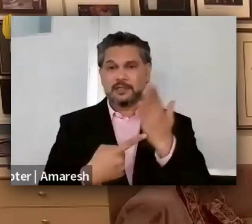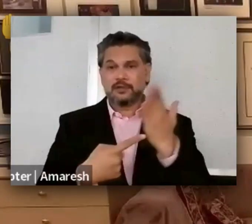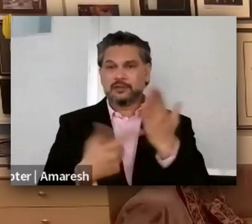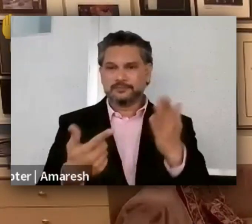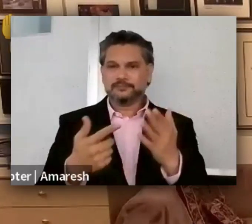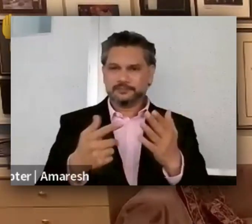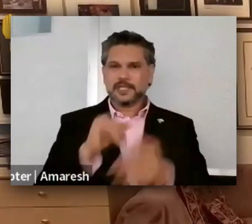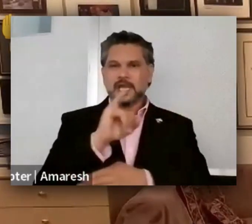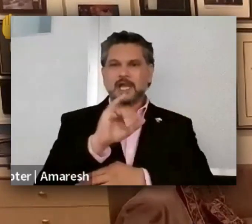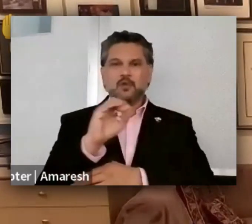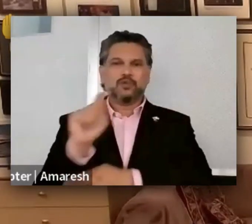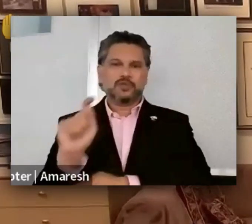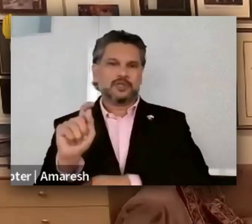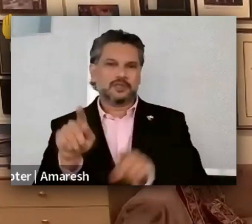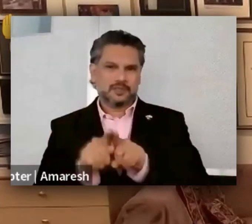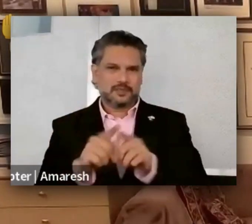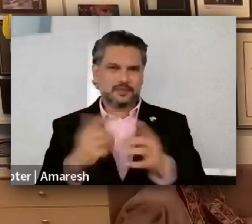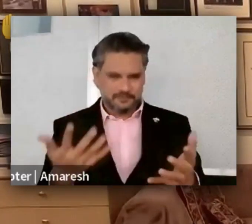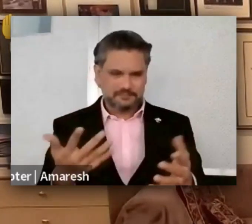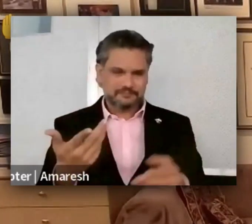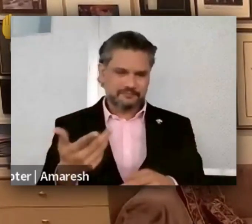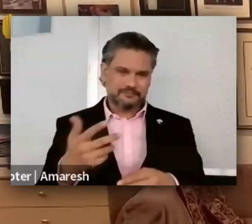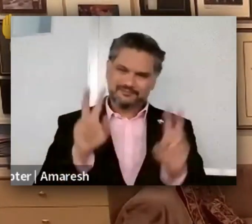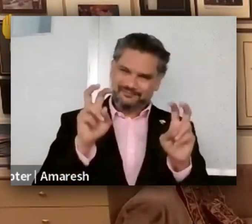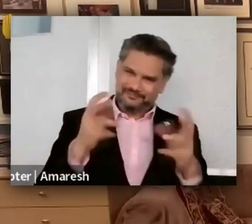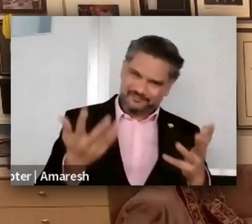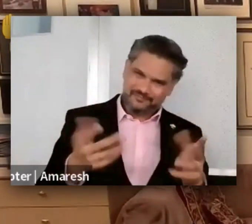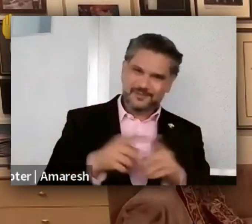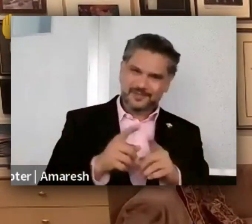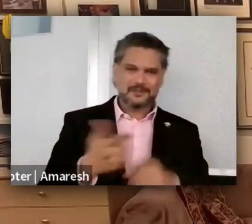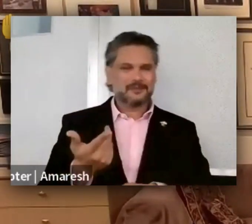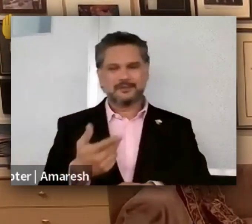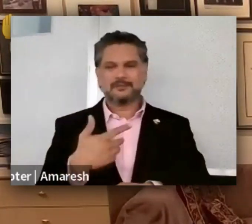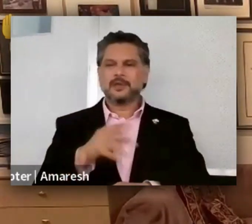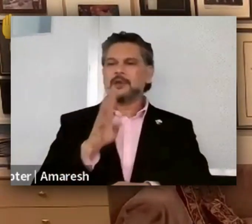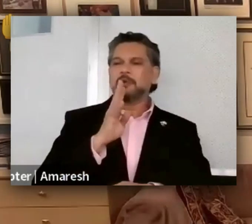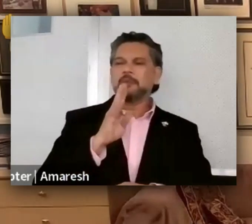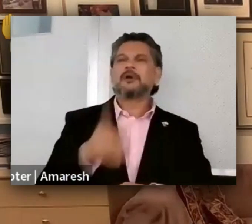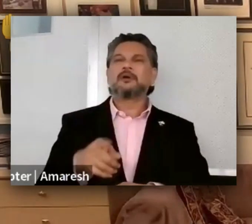house. These are Internet of Things devices so you can have the lights turned off and on, select the